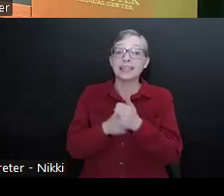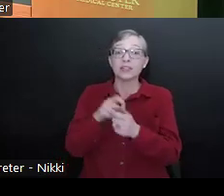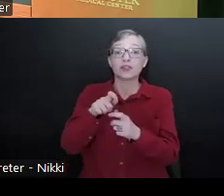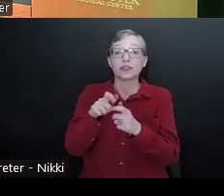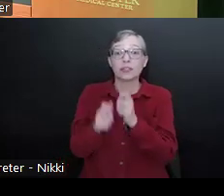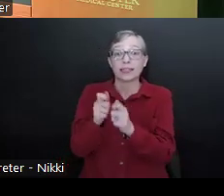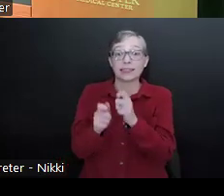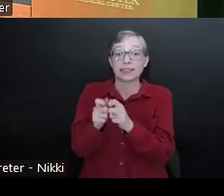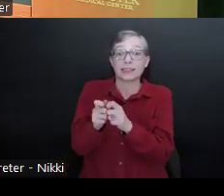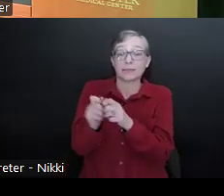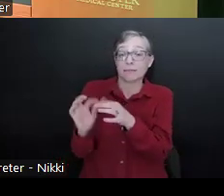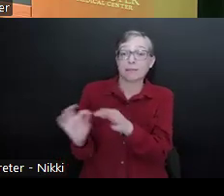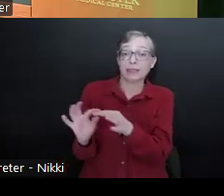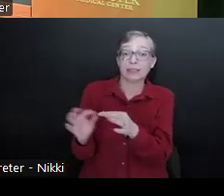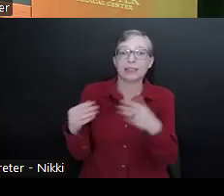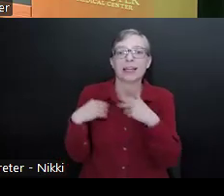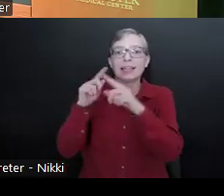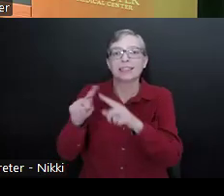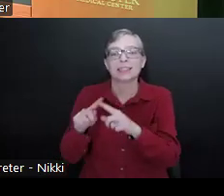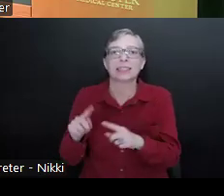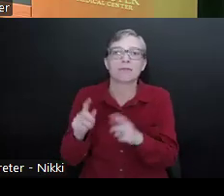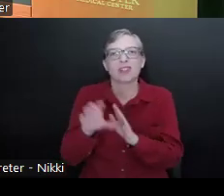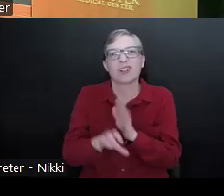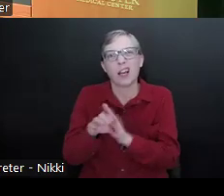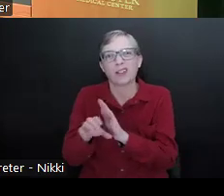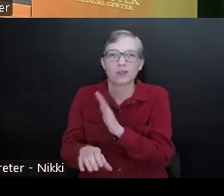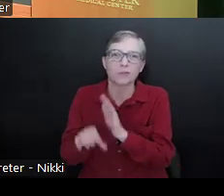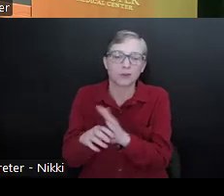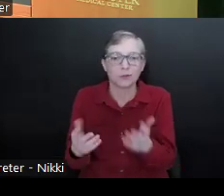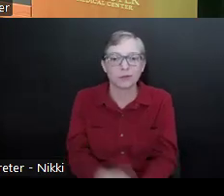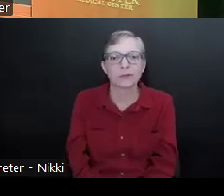would kind of rate the utility of those messages every day and over time this program would kind of